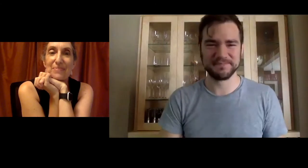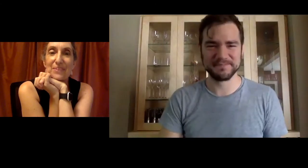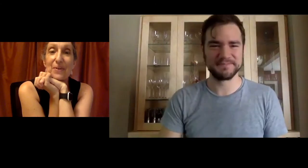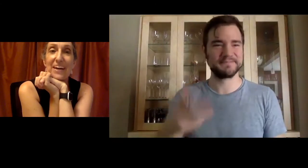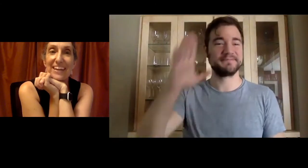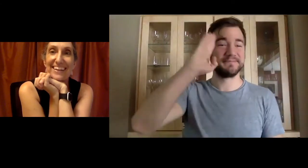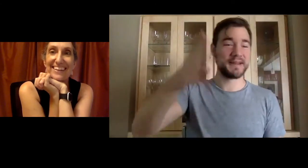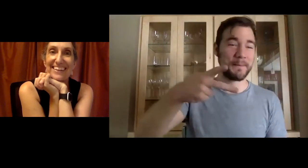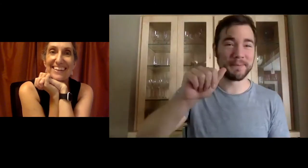Okay.